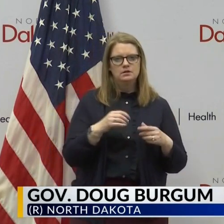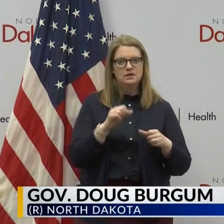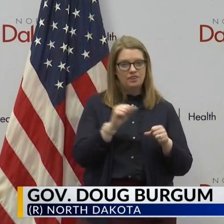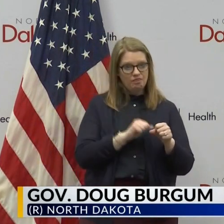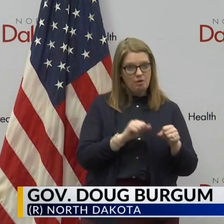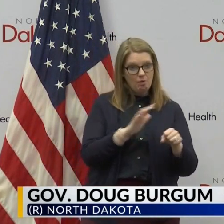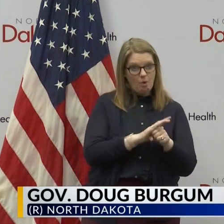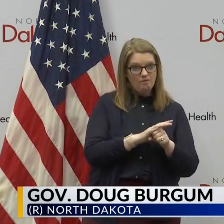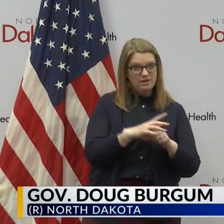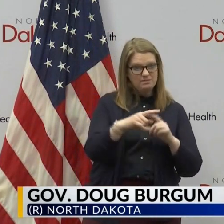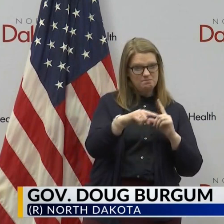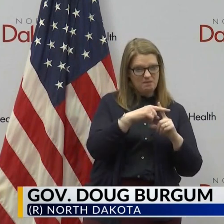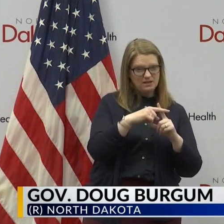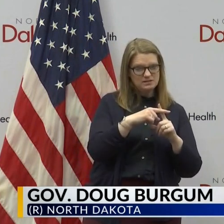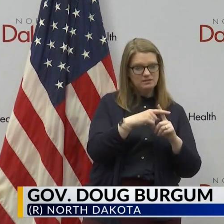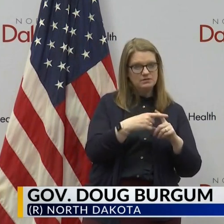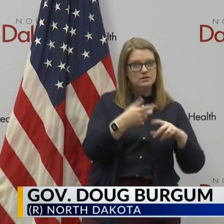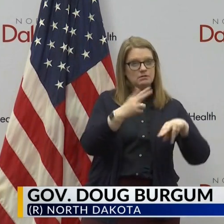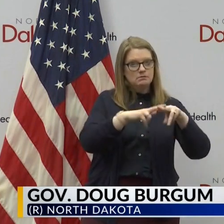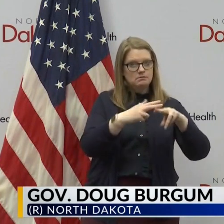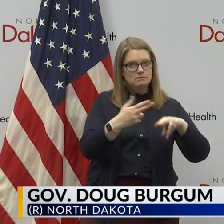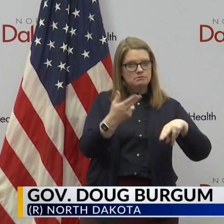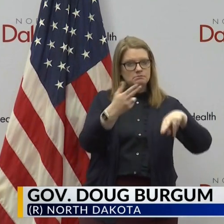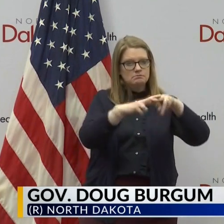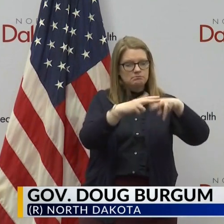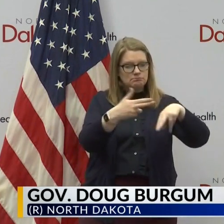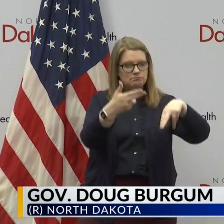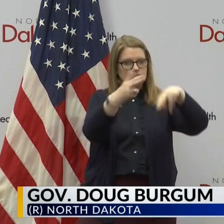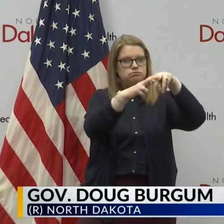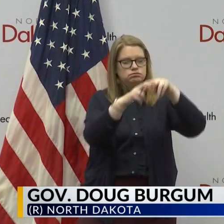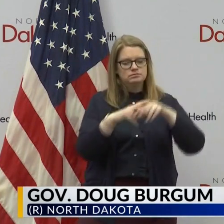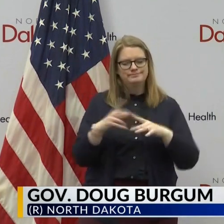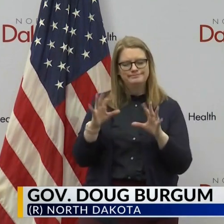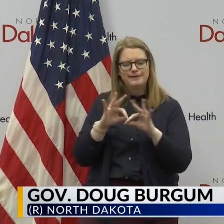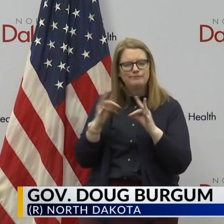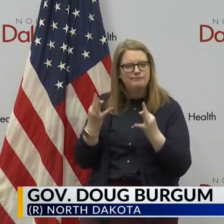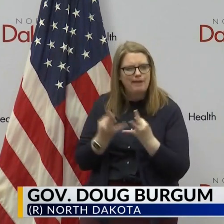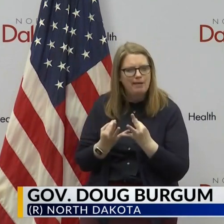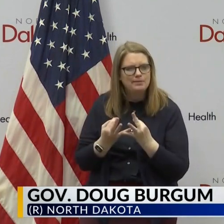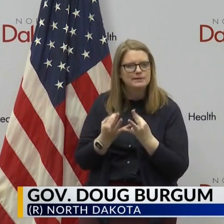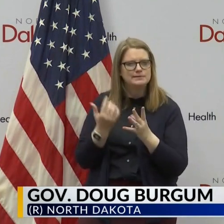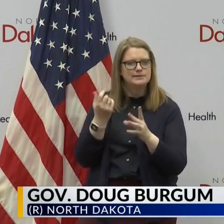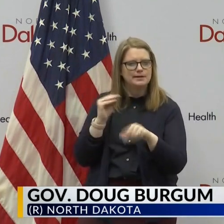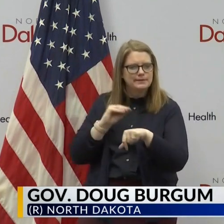TOWARDS CLOSING IS ON BEHAVIORAL HEALTH. AS WE SEE THESE NUMBERS